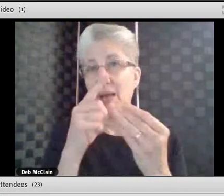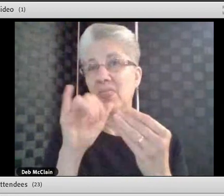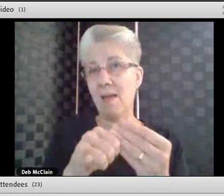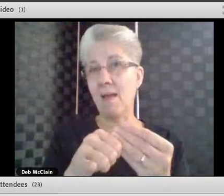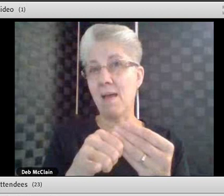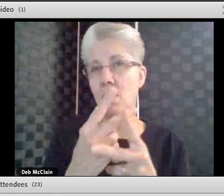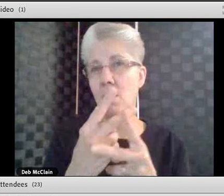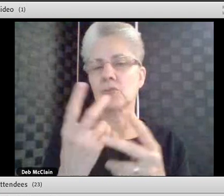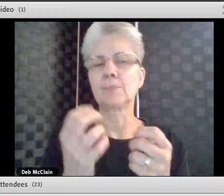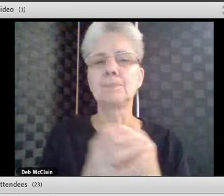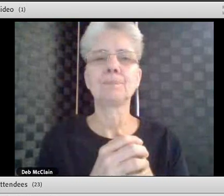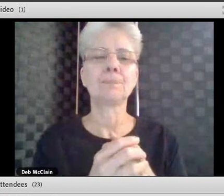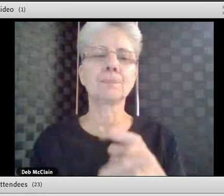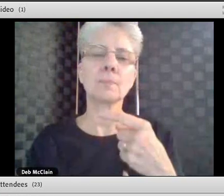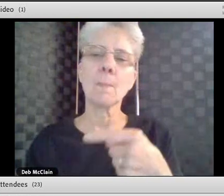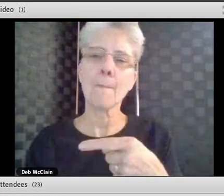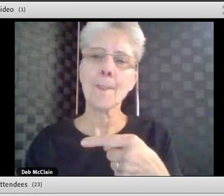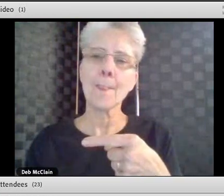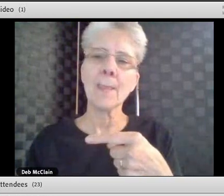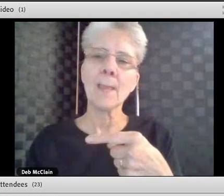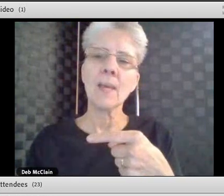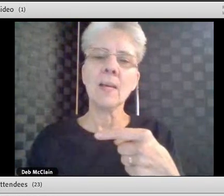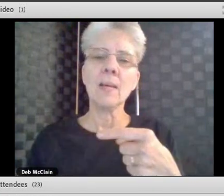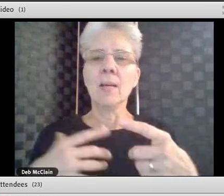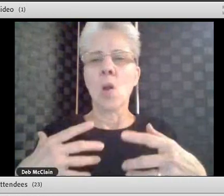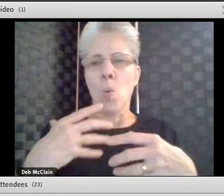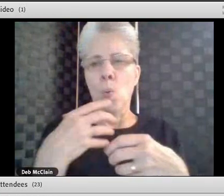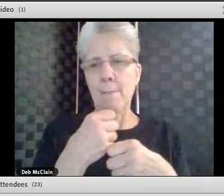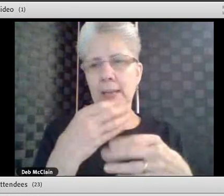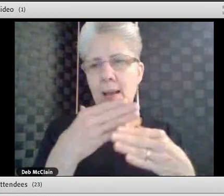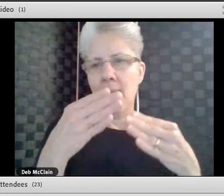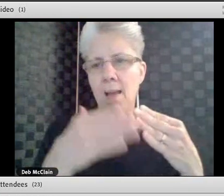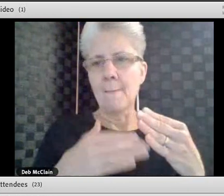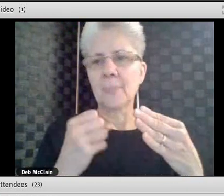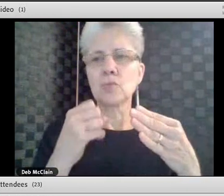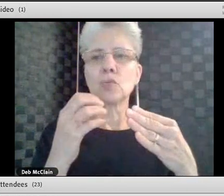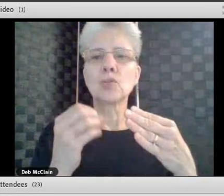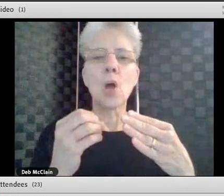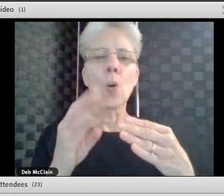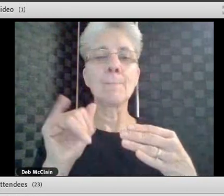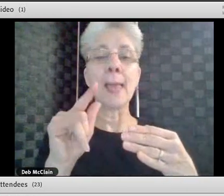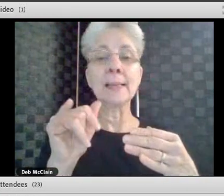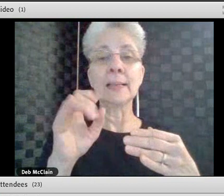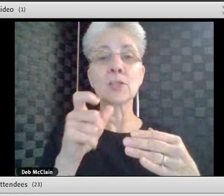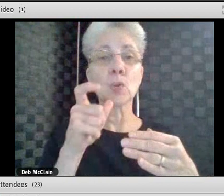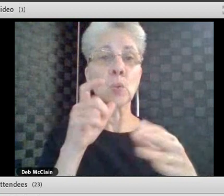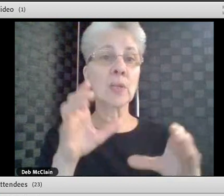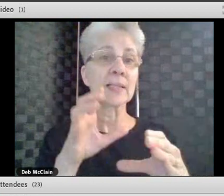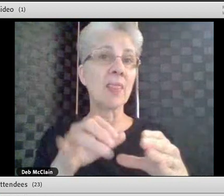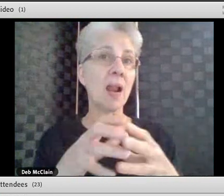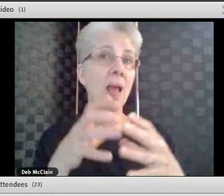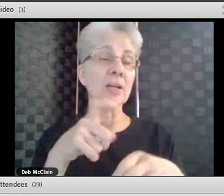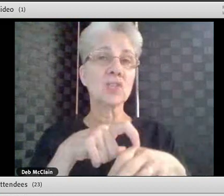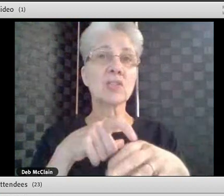That's something I don't want you to forget about. Okay, so kind of wrapping up, so maintenance.